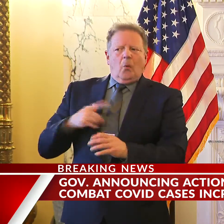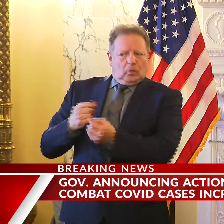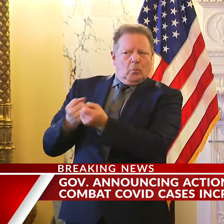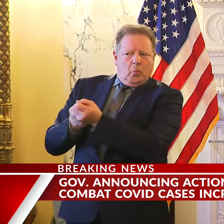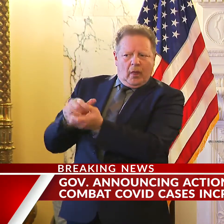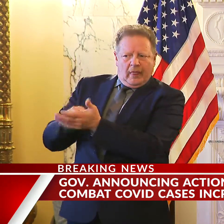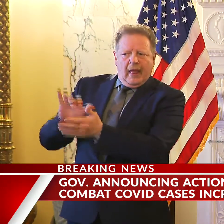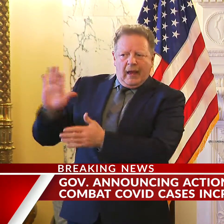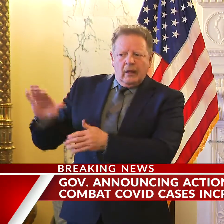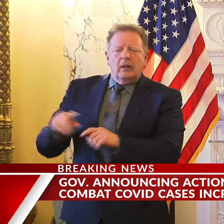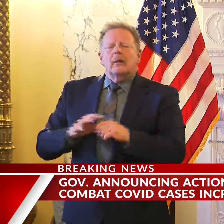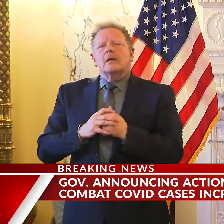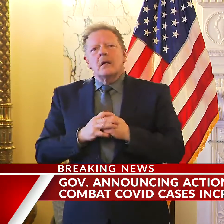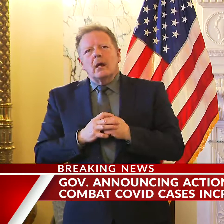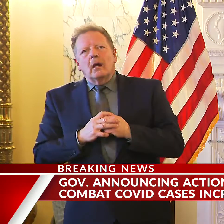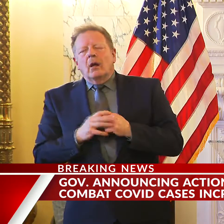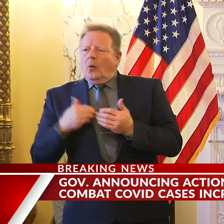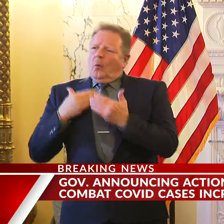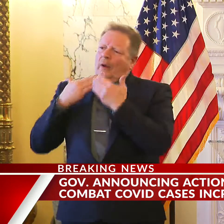HAVE OTHER SHOTS. DEFINITELY SUPPORT WHAT THE